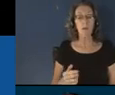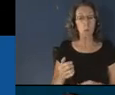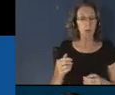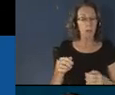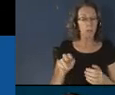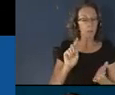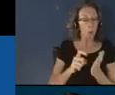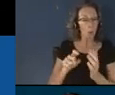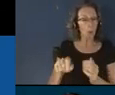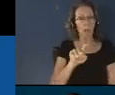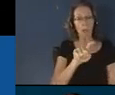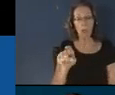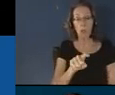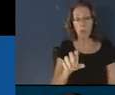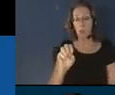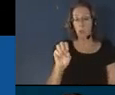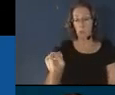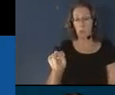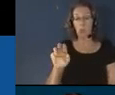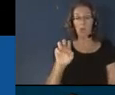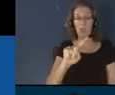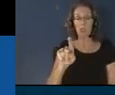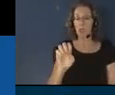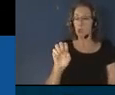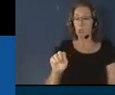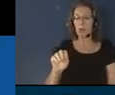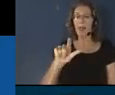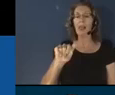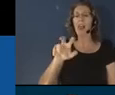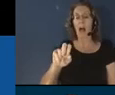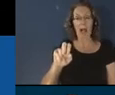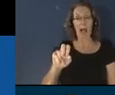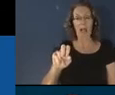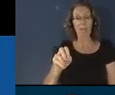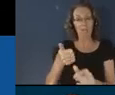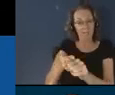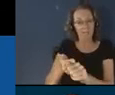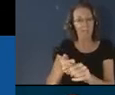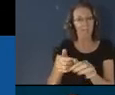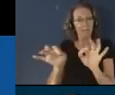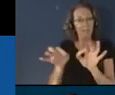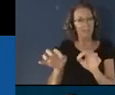Zoom live transcribe is actually a little more accurate. We're not exactly sure why, but it is